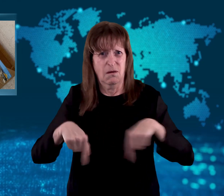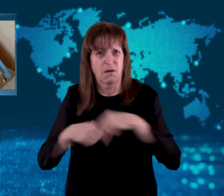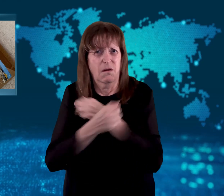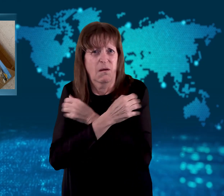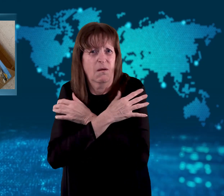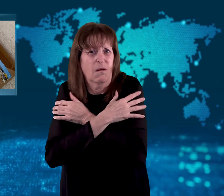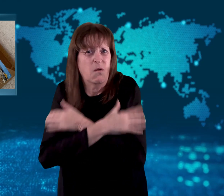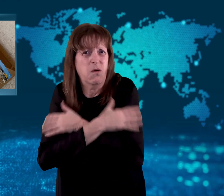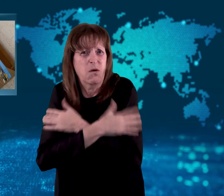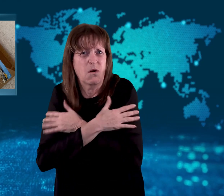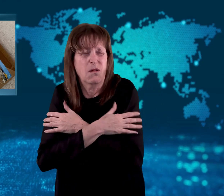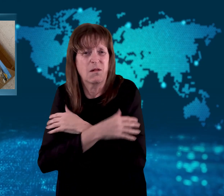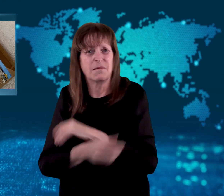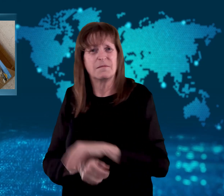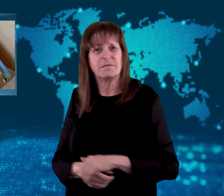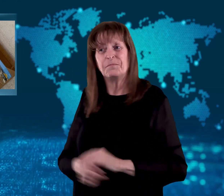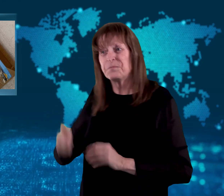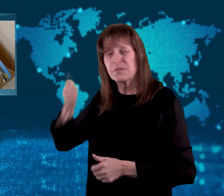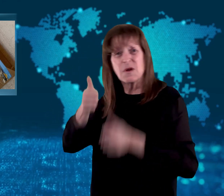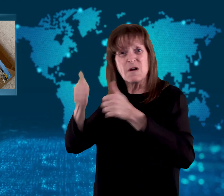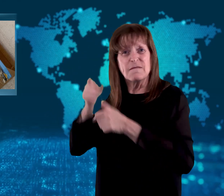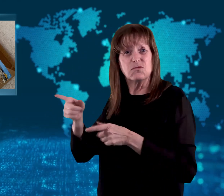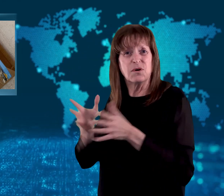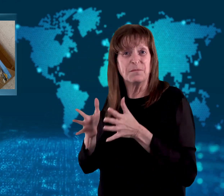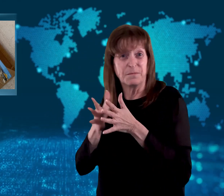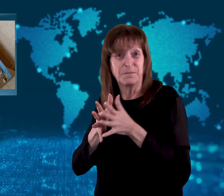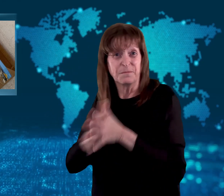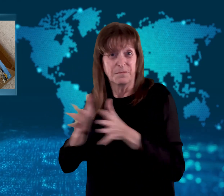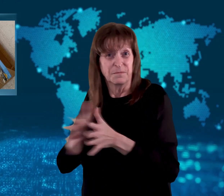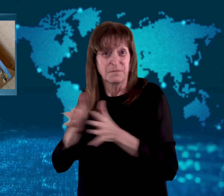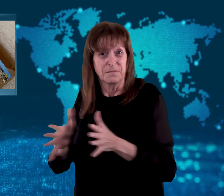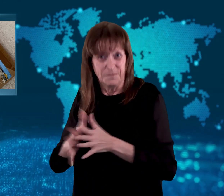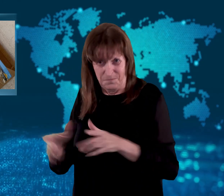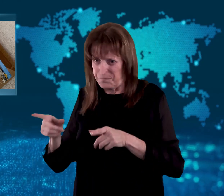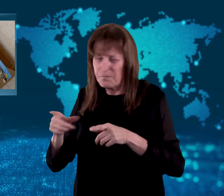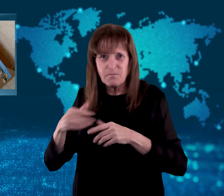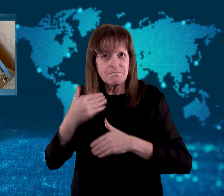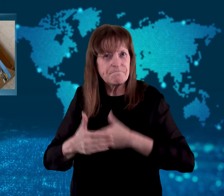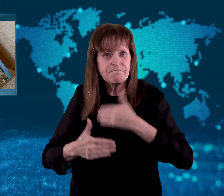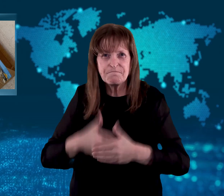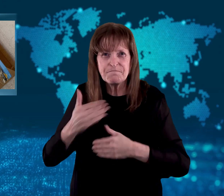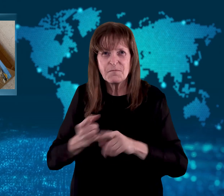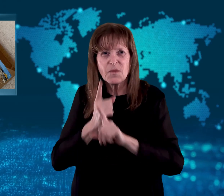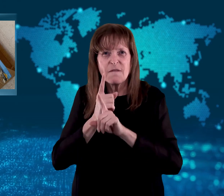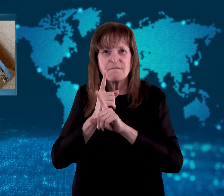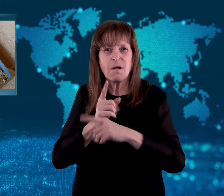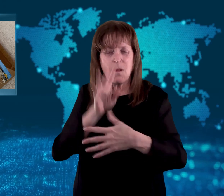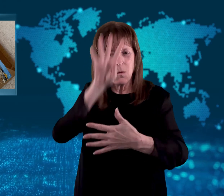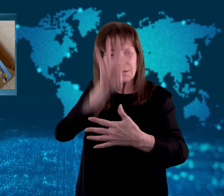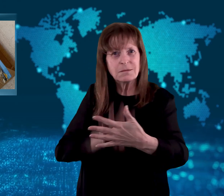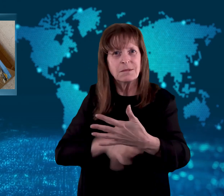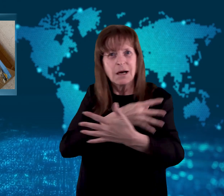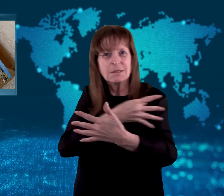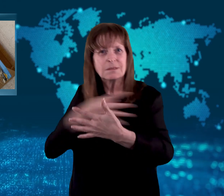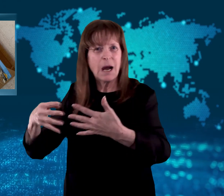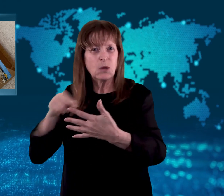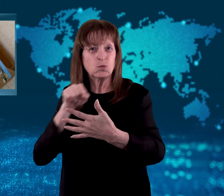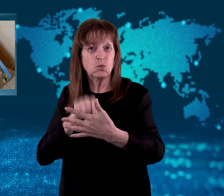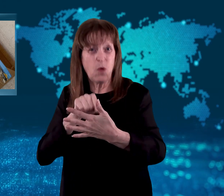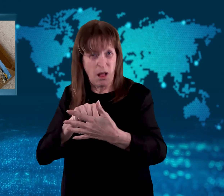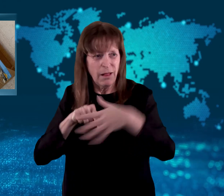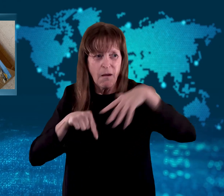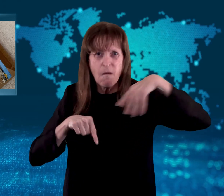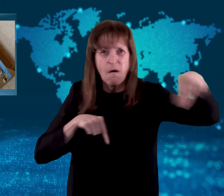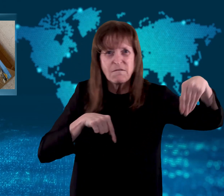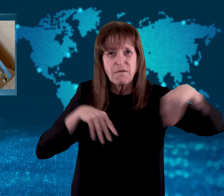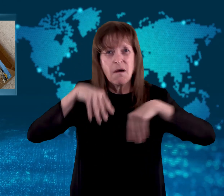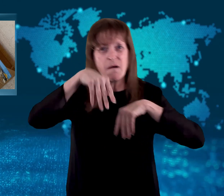Officials had said that they were moving toward scheduled power cuts rather